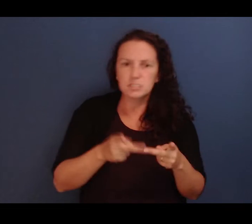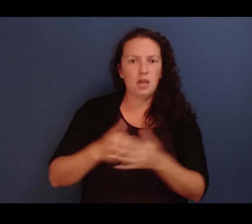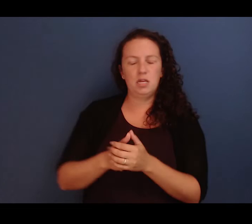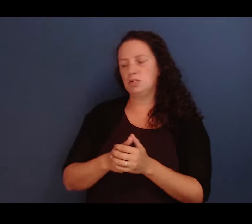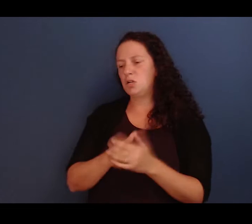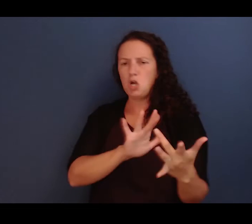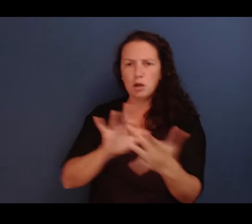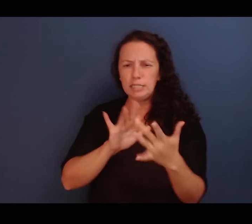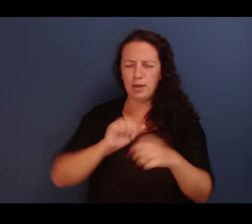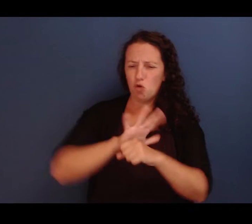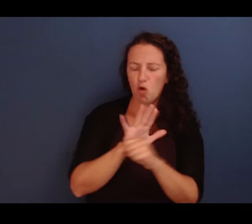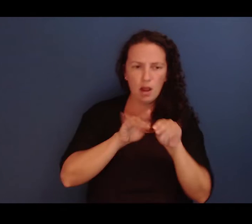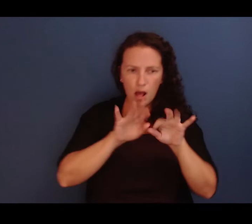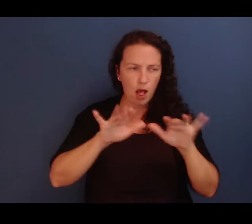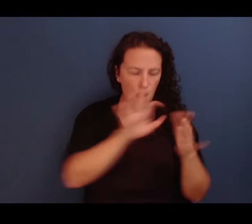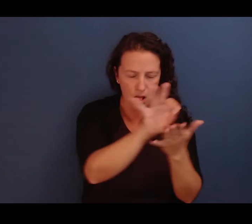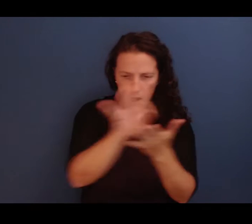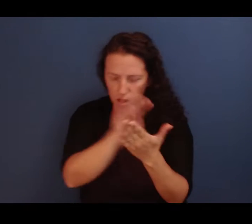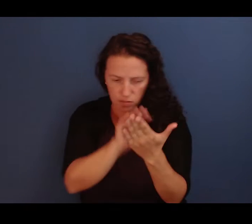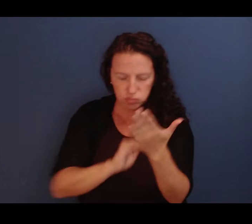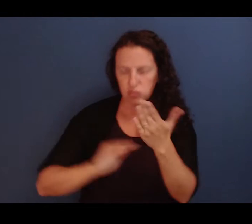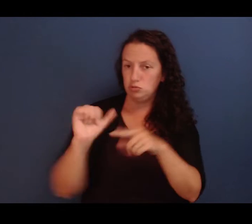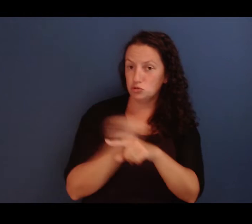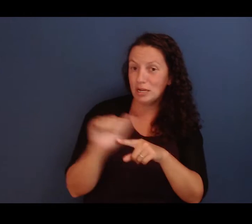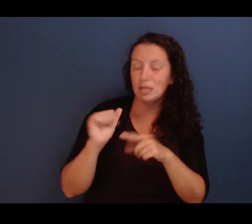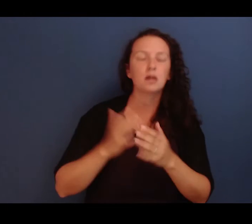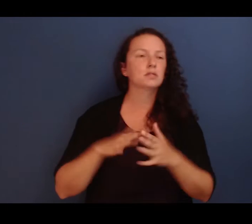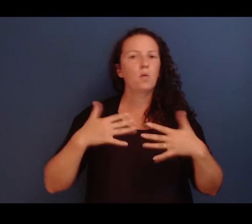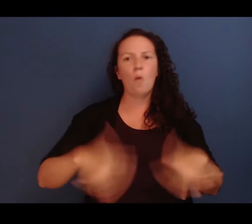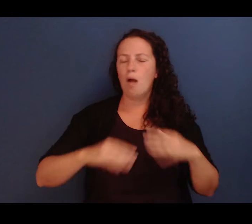program, and so much more - in response to the pandemic. It has been more than challenging